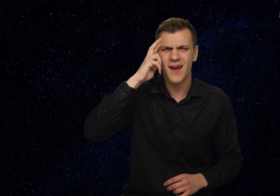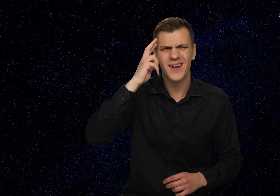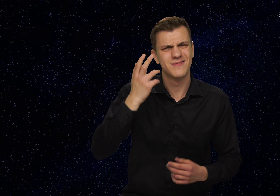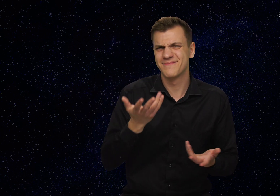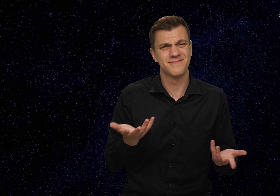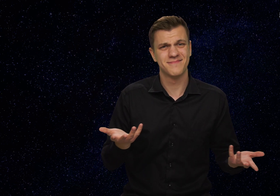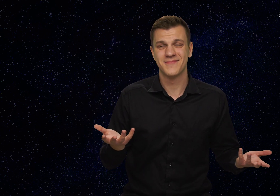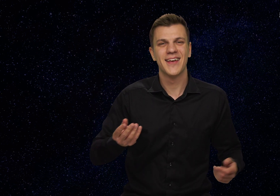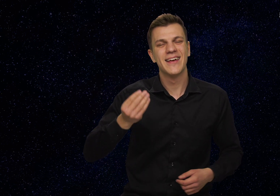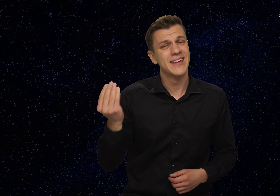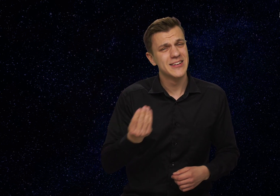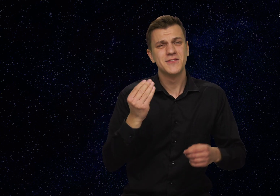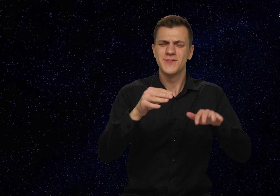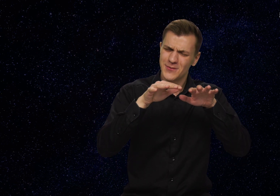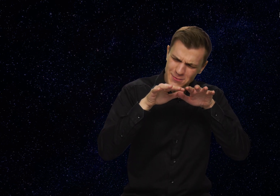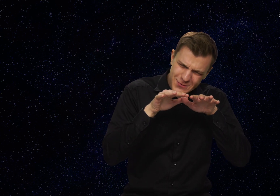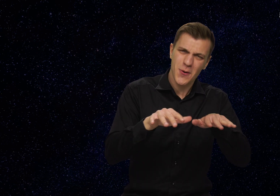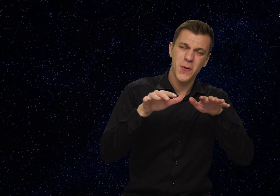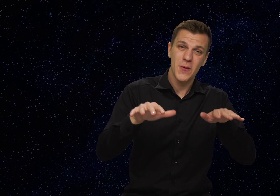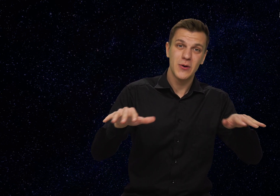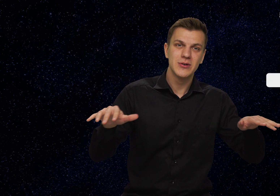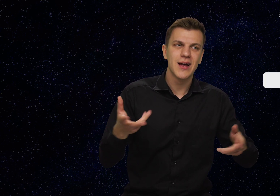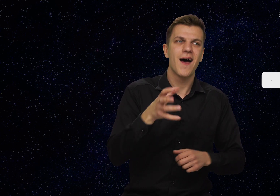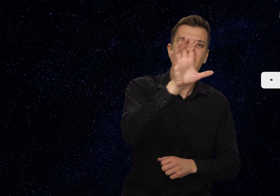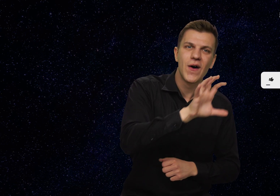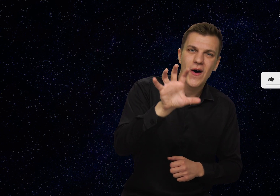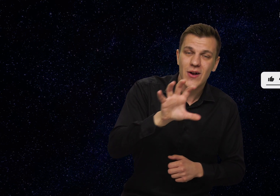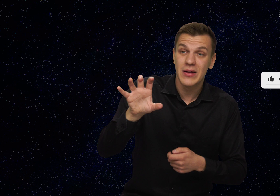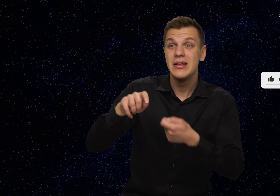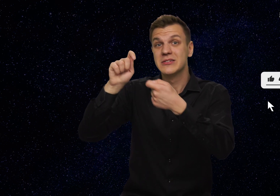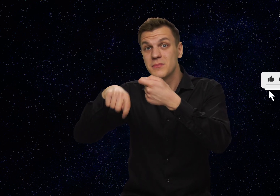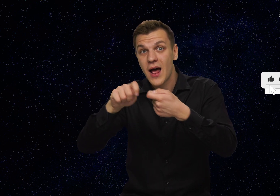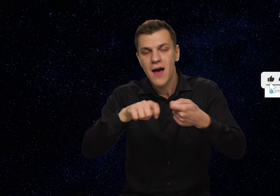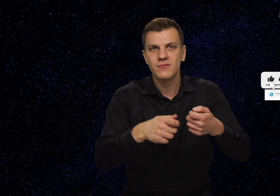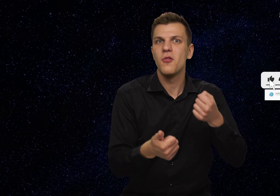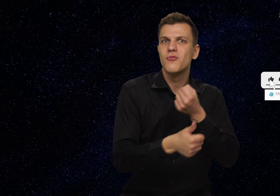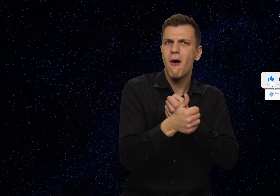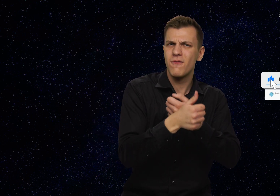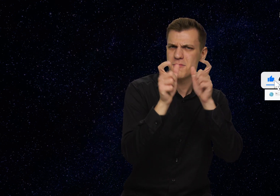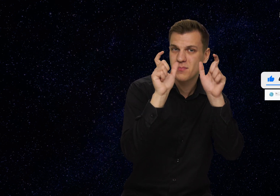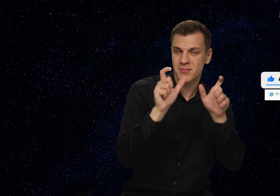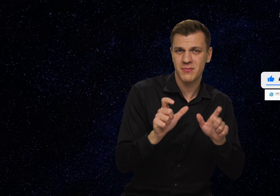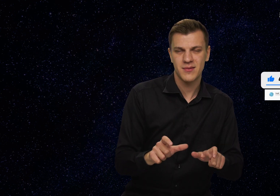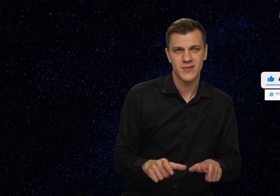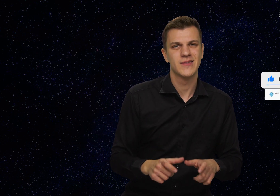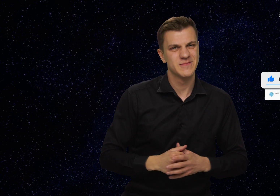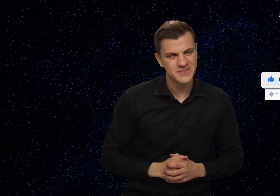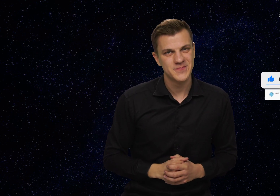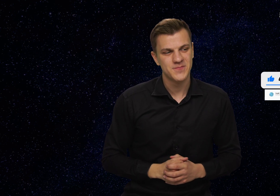to discover, understand and prove.